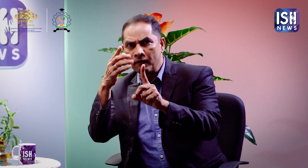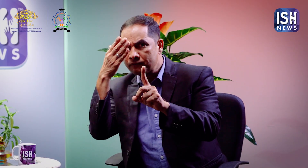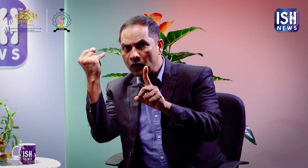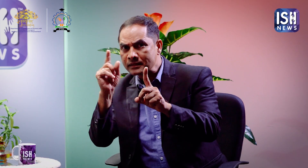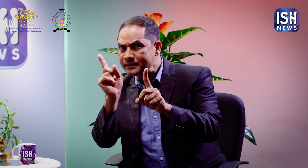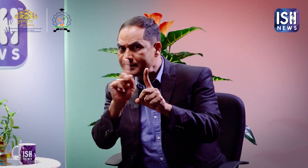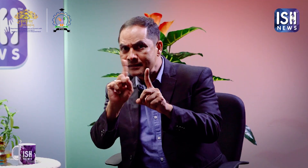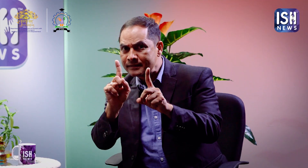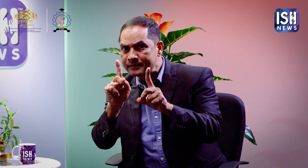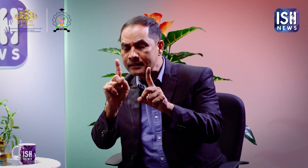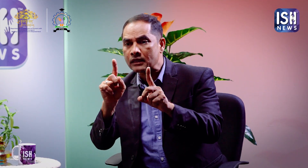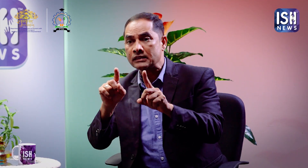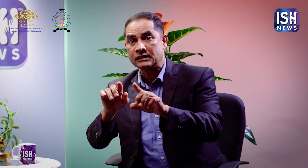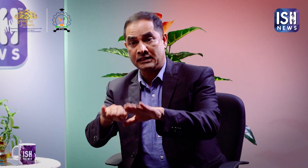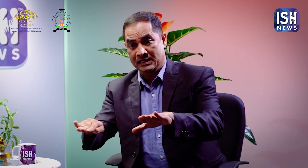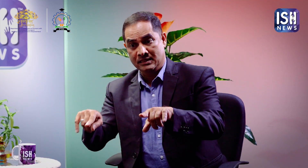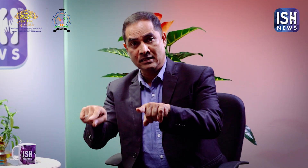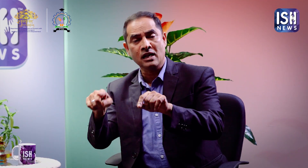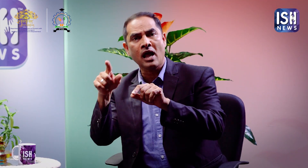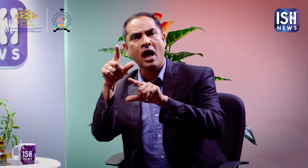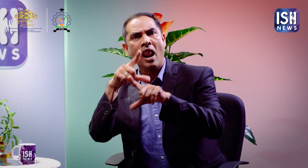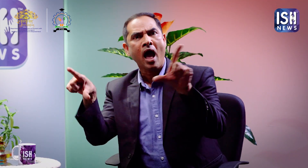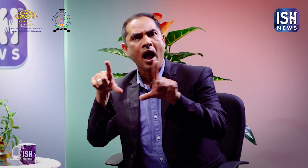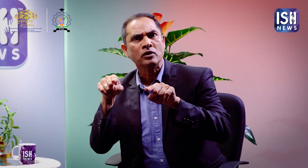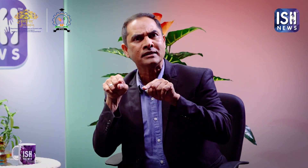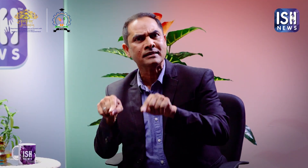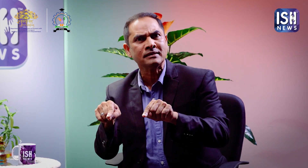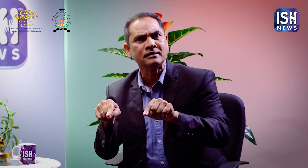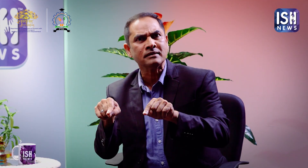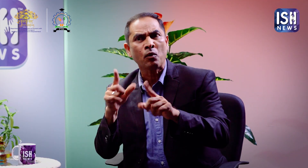but I urge the Government not to forget these children and address their language deprivation urgently.